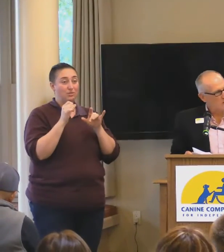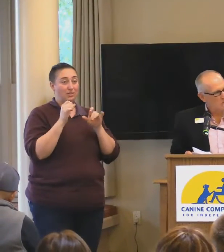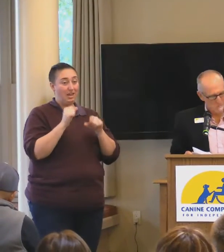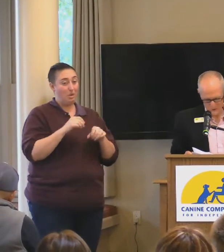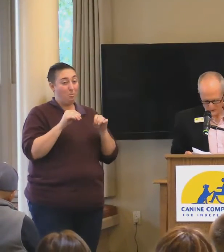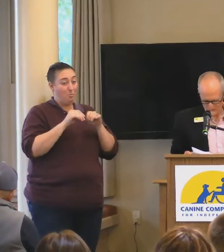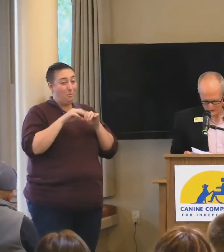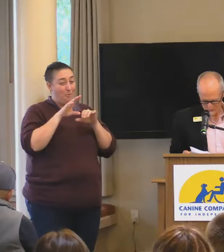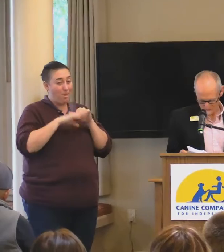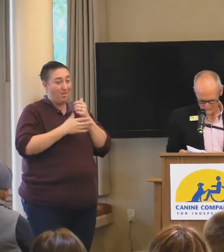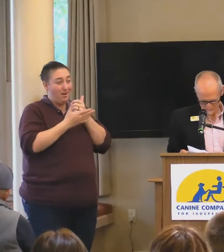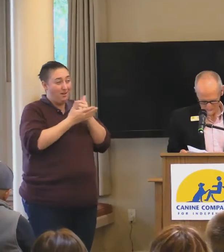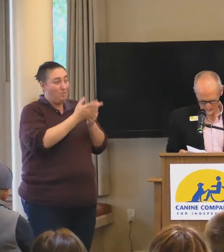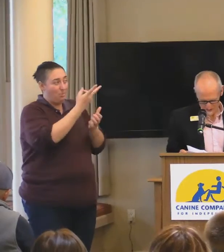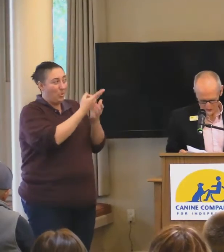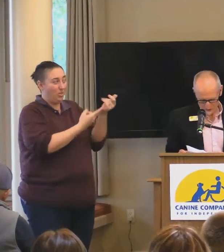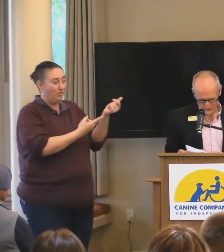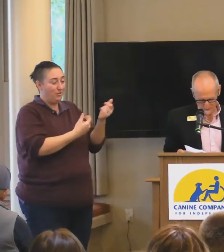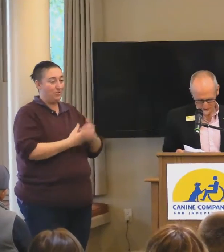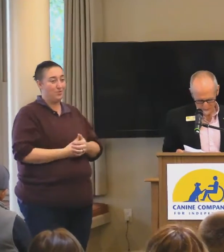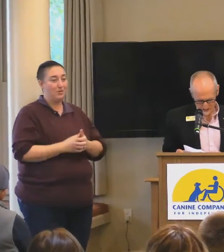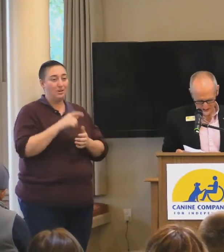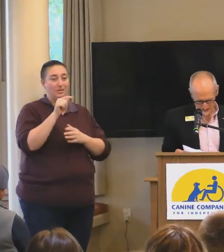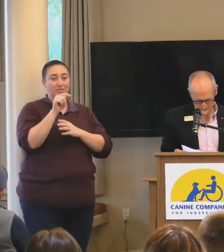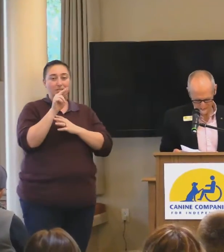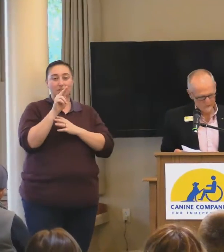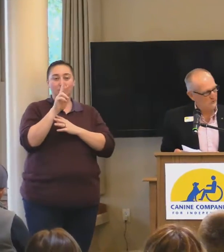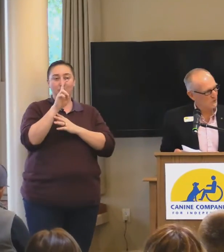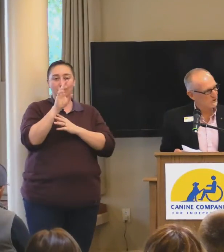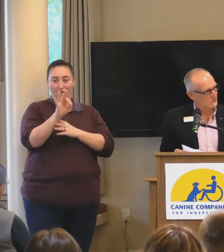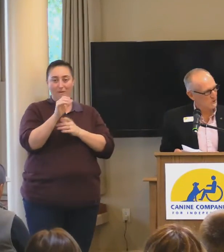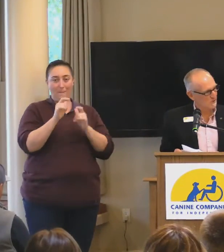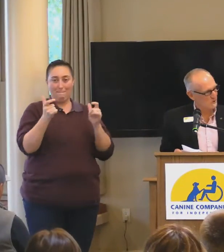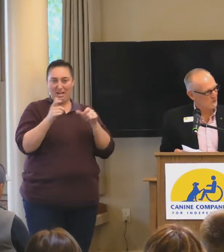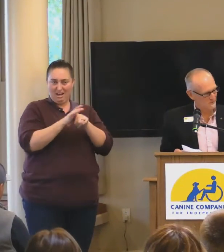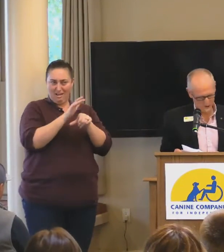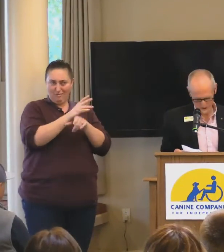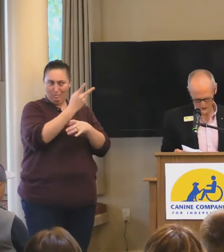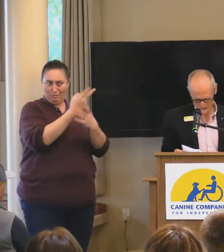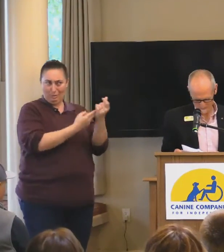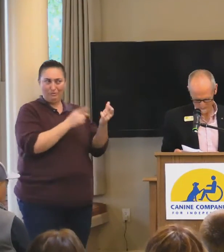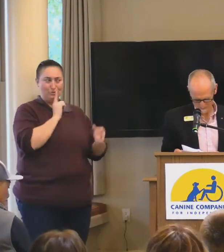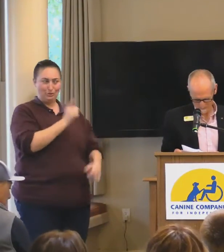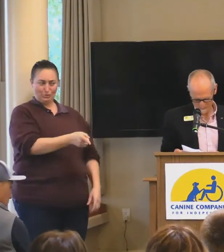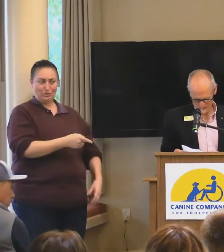We have a dog who can more than help both of you. Turf is big enough for the two of you, for sure.